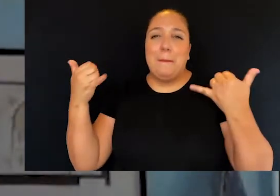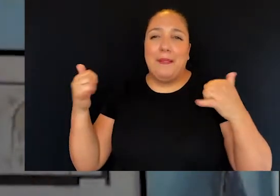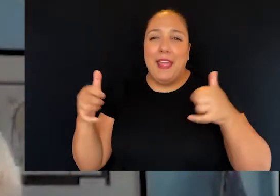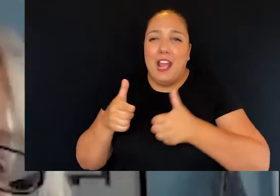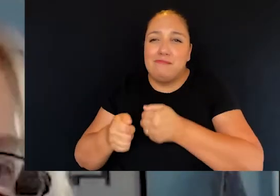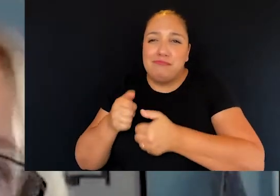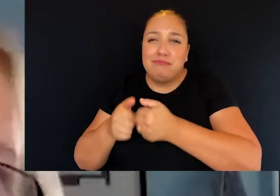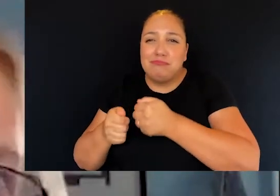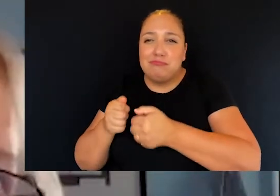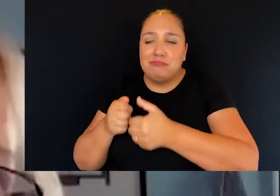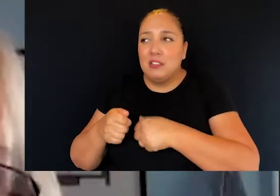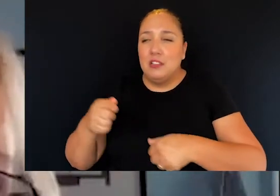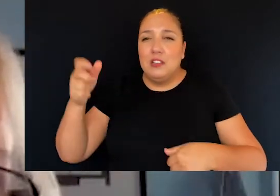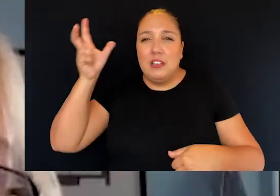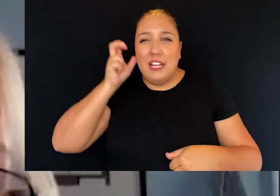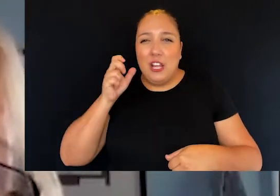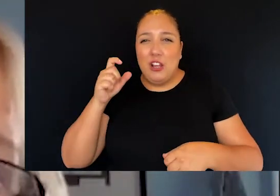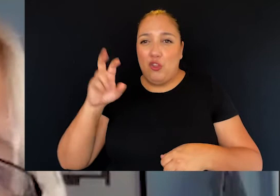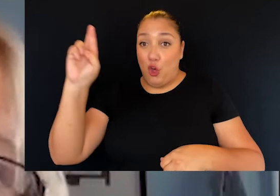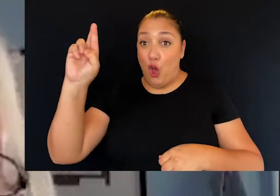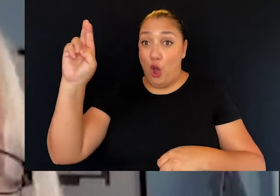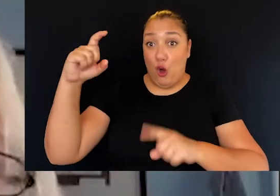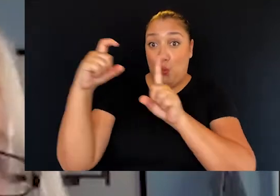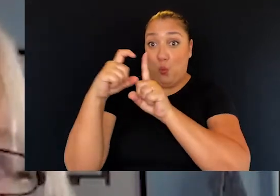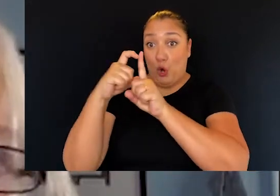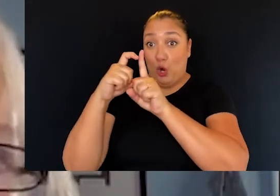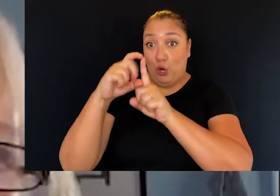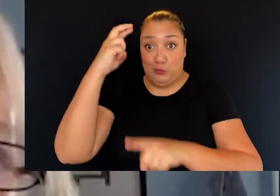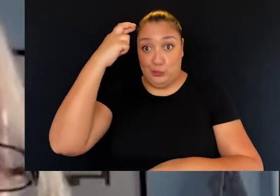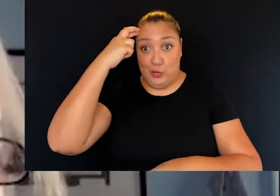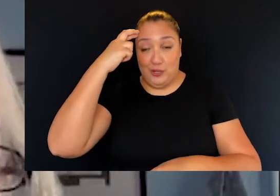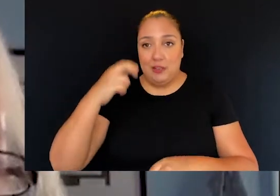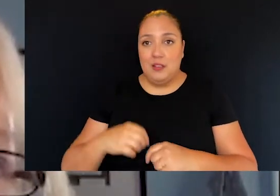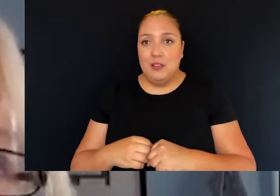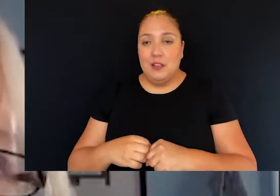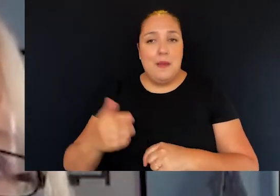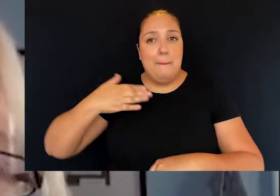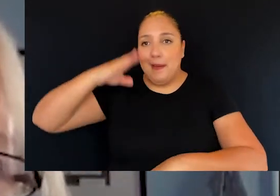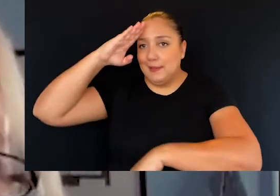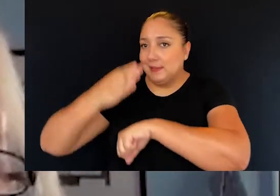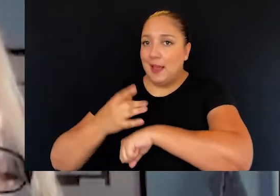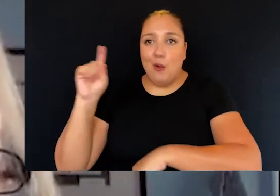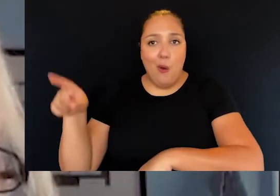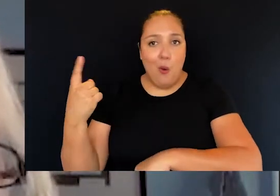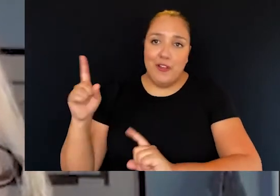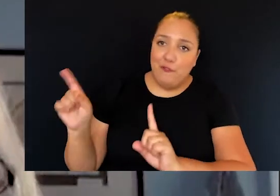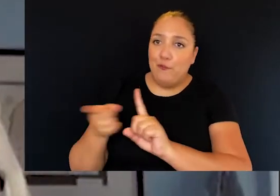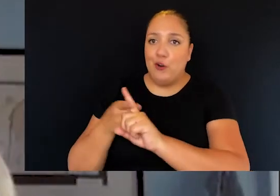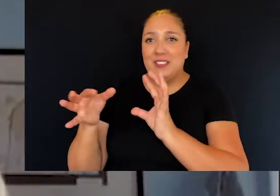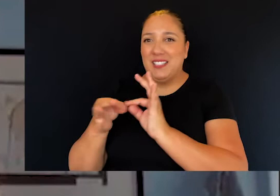And he's always the first person to say, "Hey guys, you know, that's not cool with me. "We don't go there.